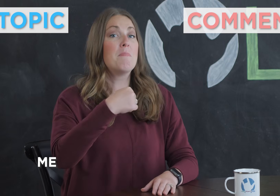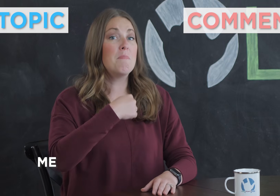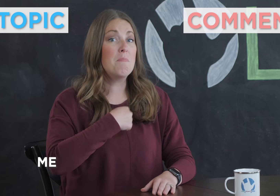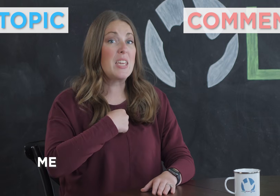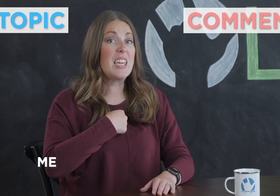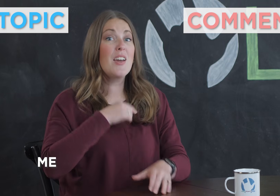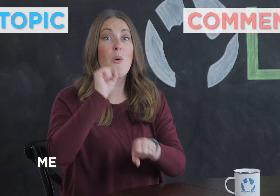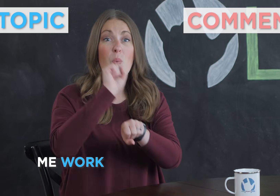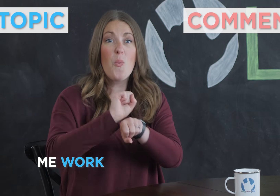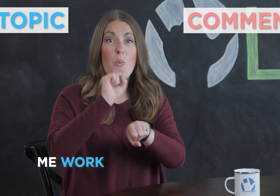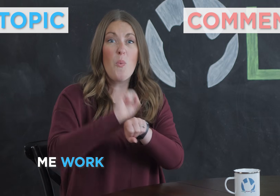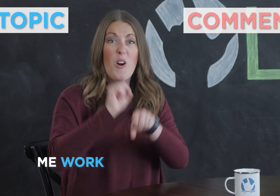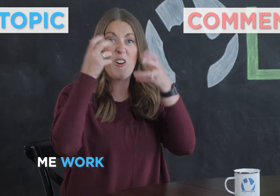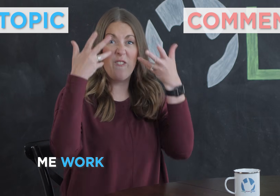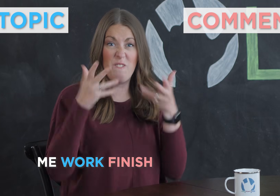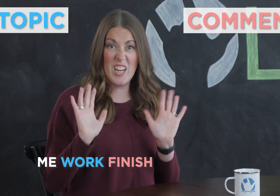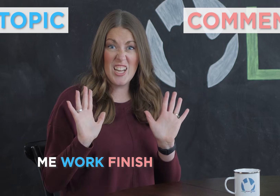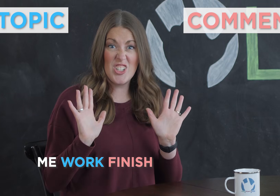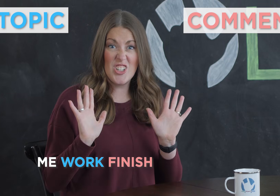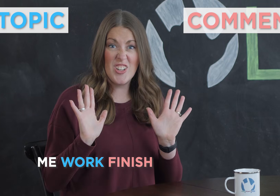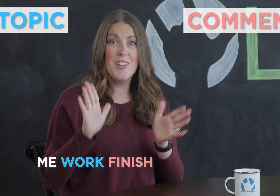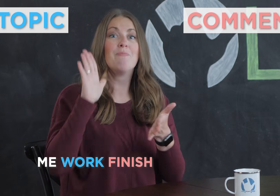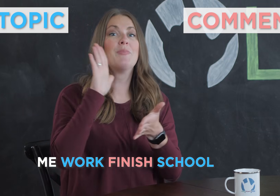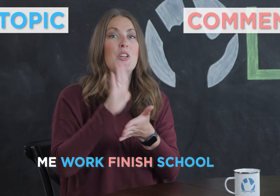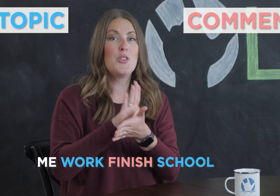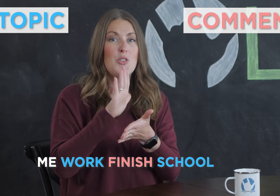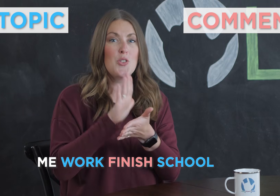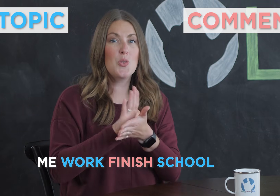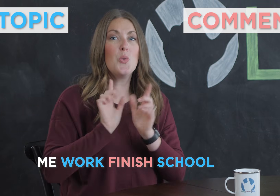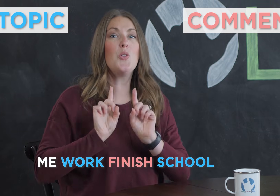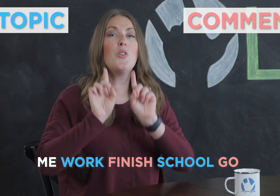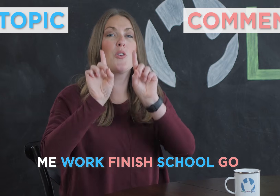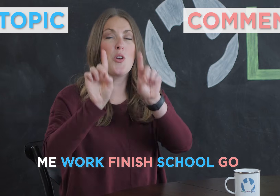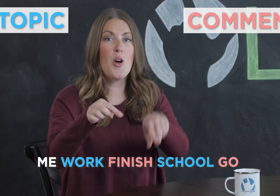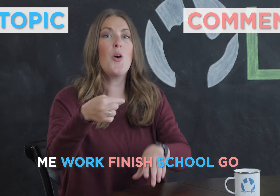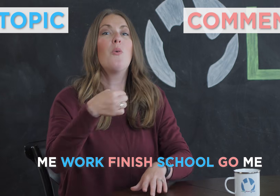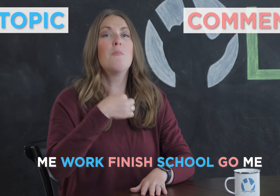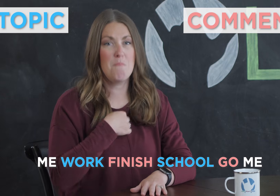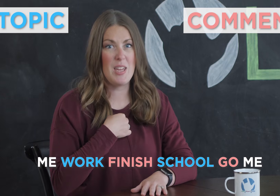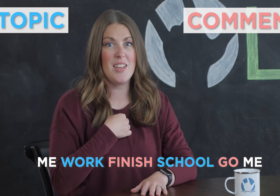'Me work finish school go me.'